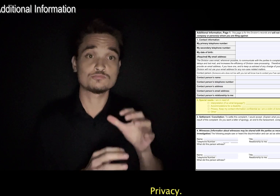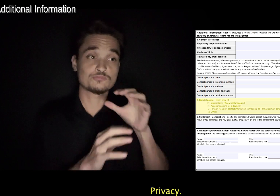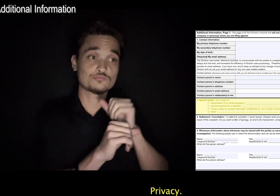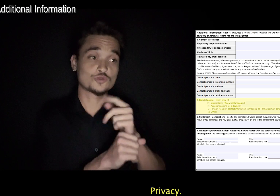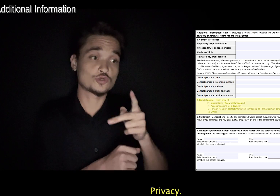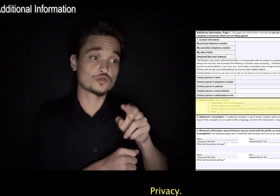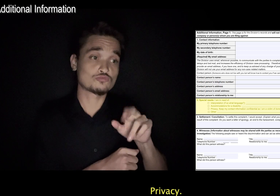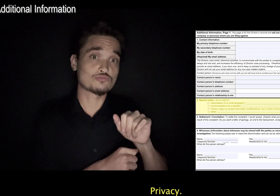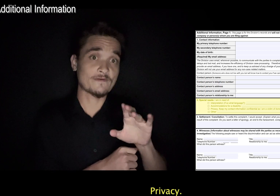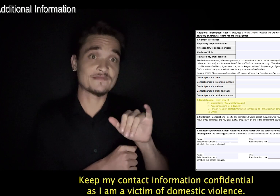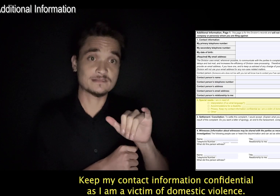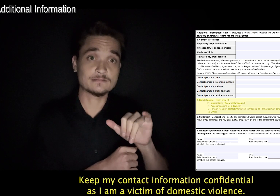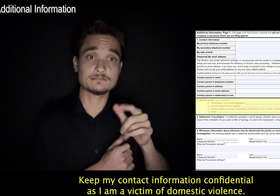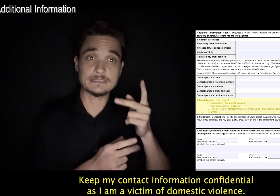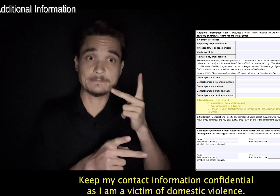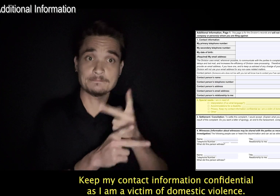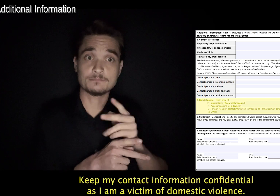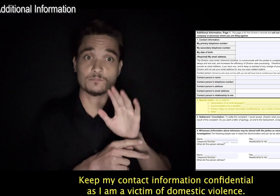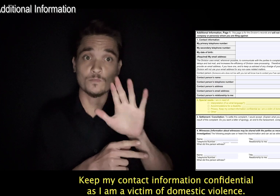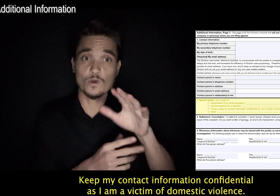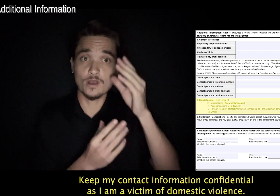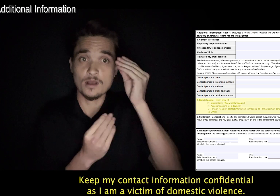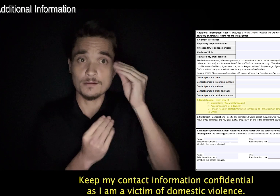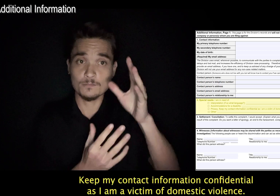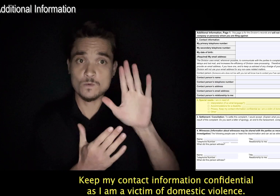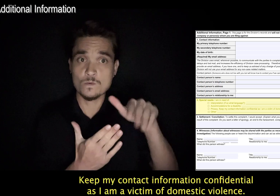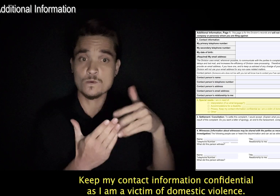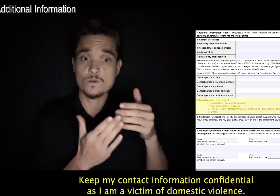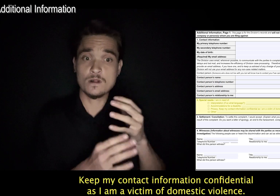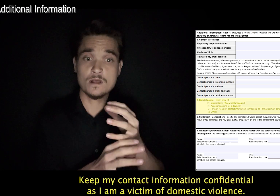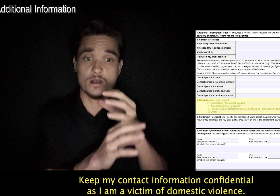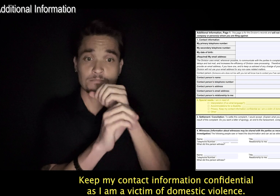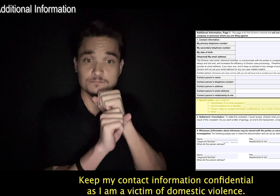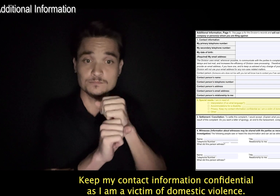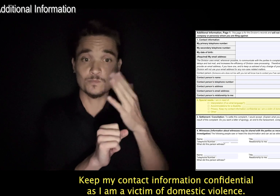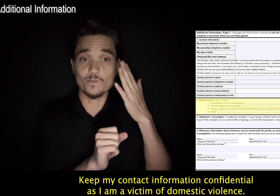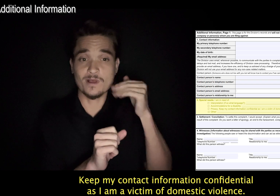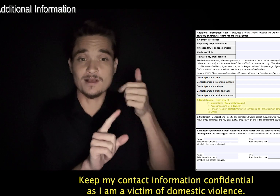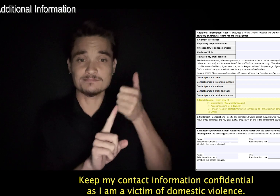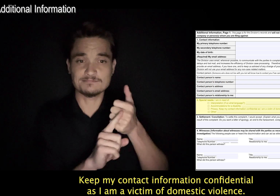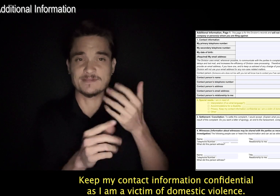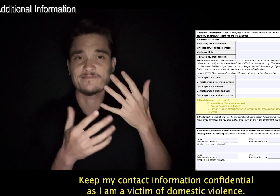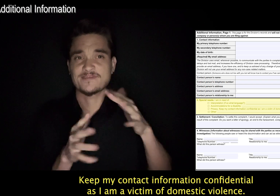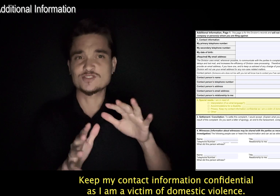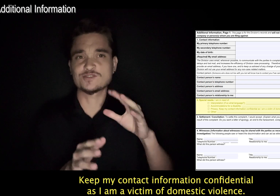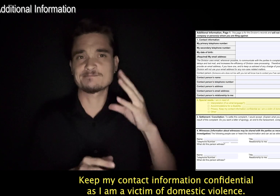Privacy. Keep my contact information confidential as I am a victim of domestic violence.